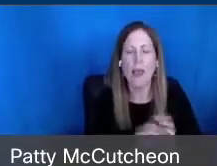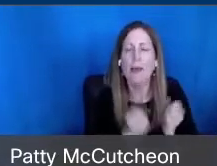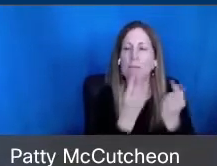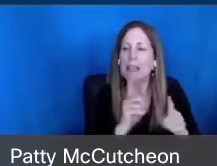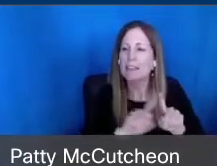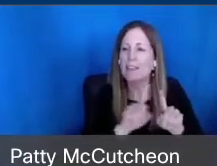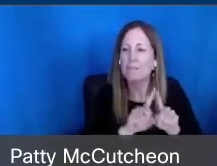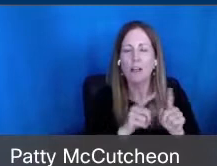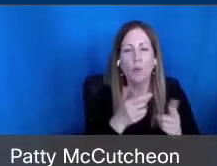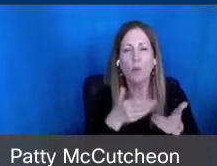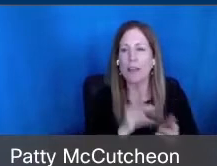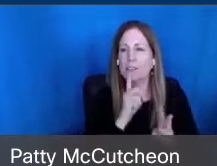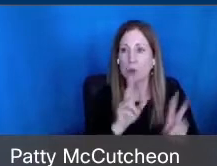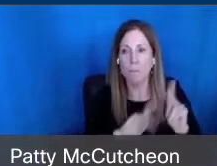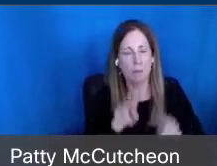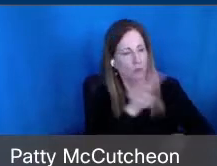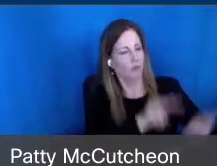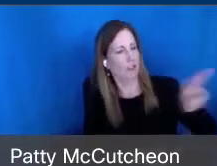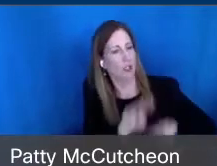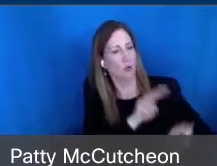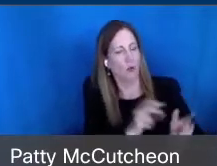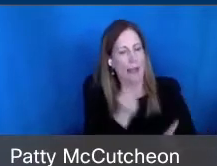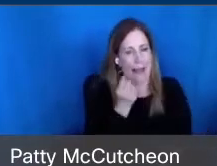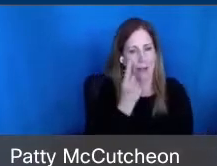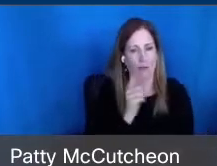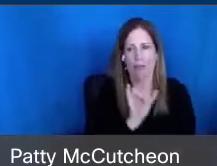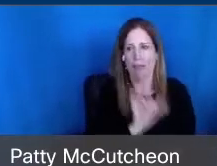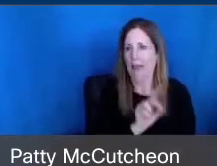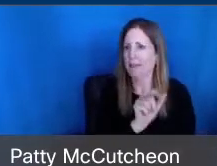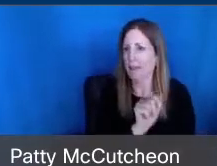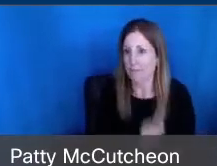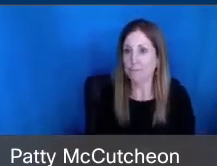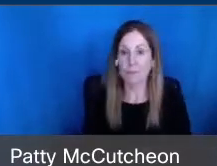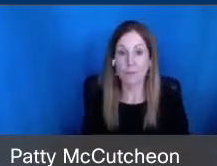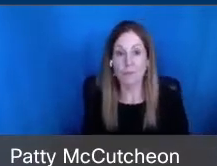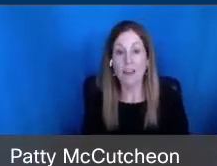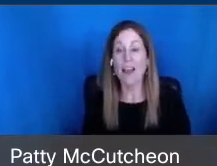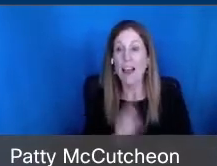to be able to view and access the data. The dynamic dashboard and the situation update